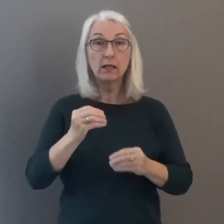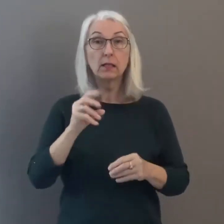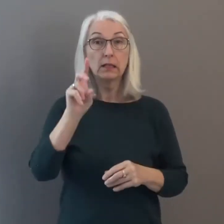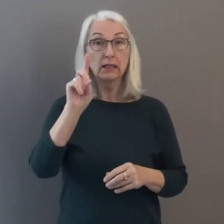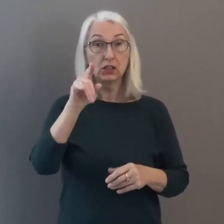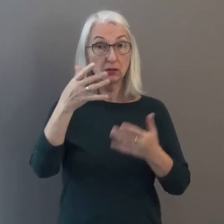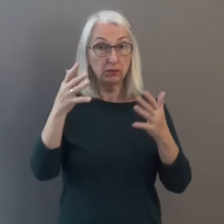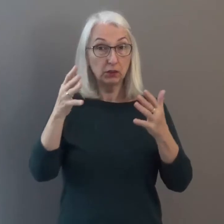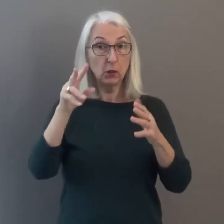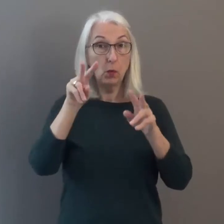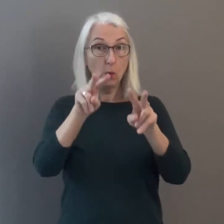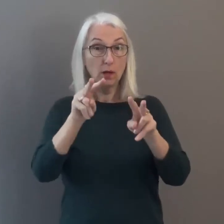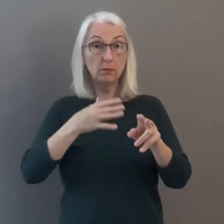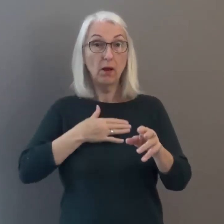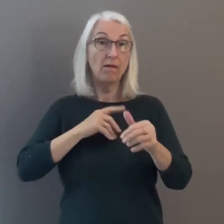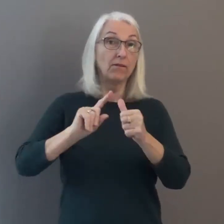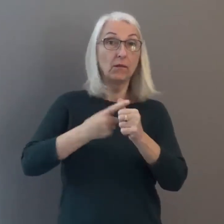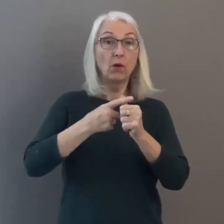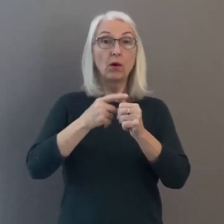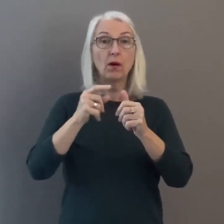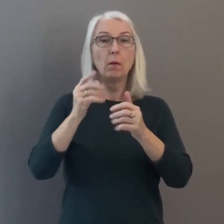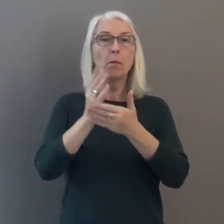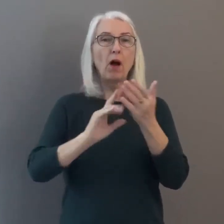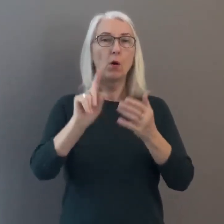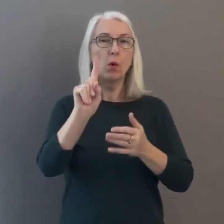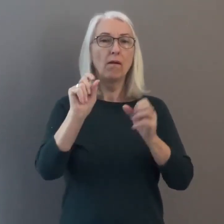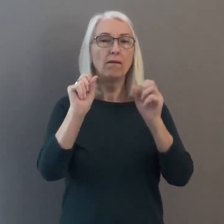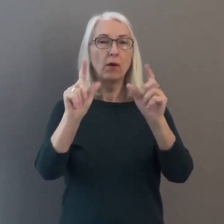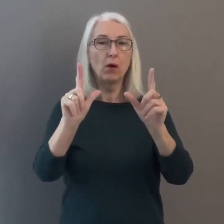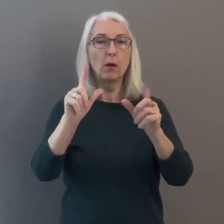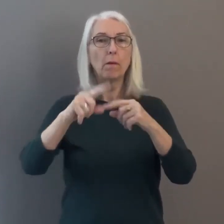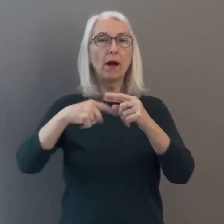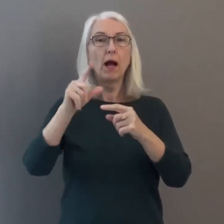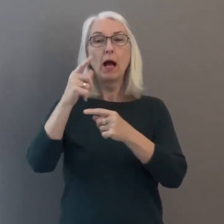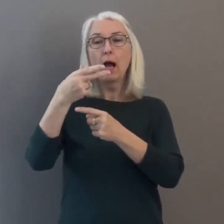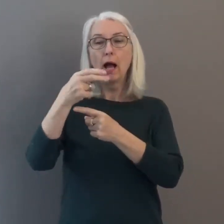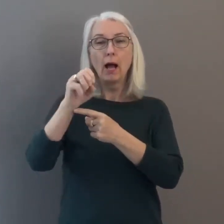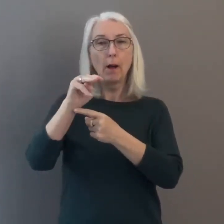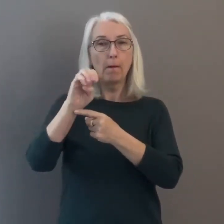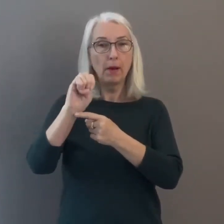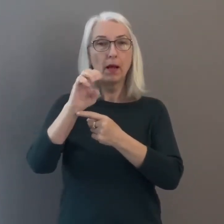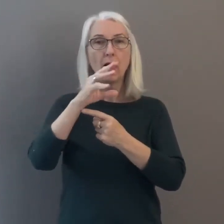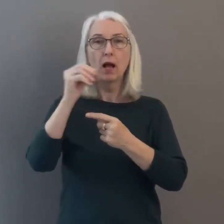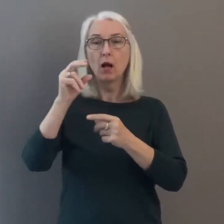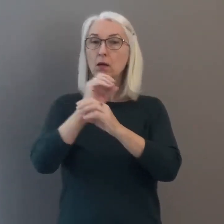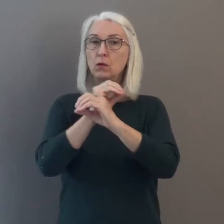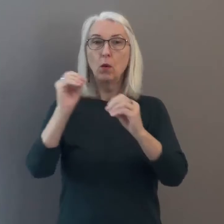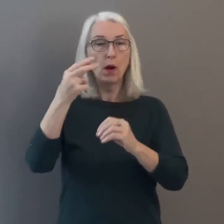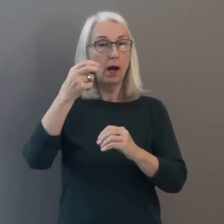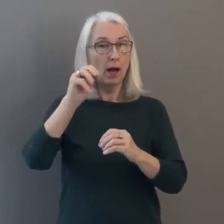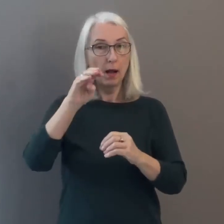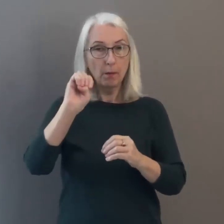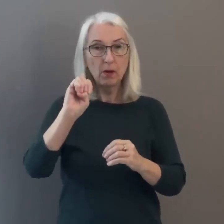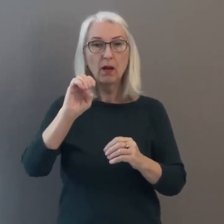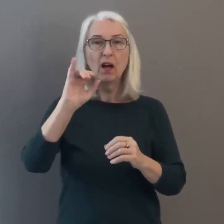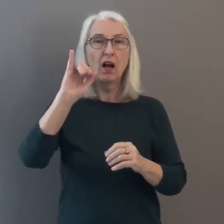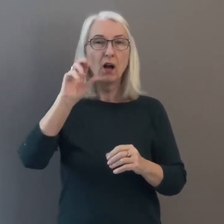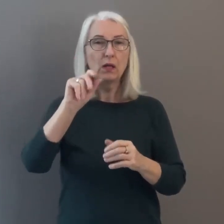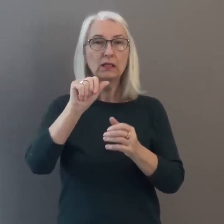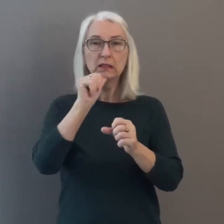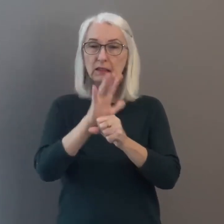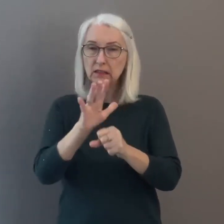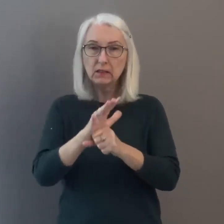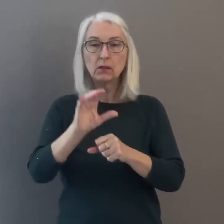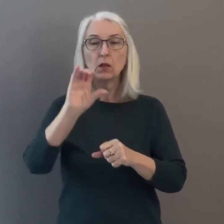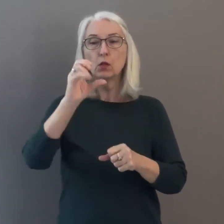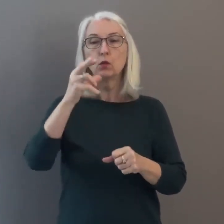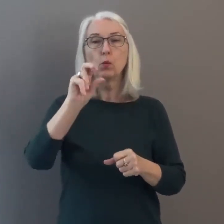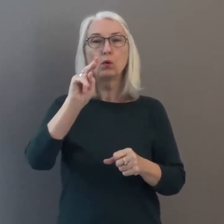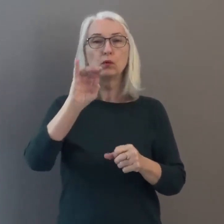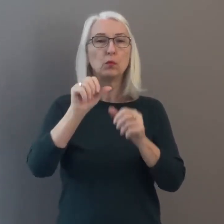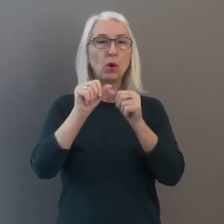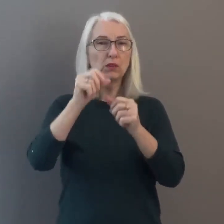Did you watch my first part one vlog about heme and non-heme, iron deficiency, chronic,